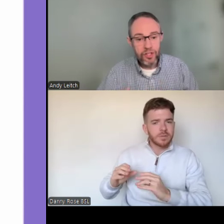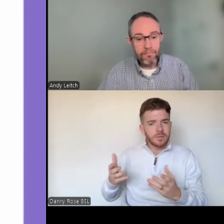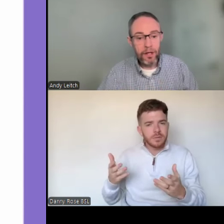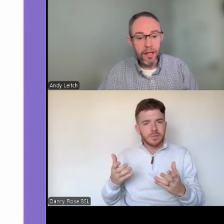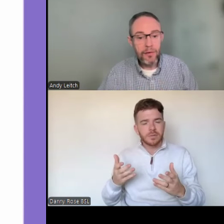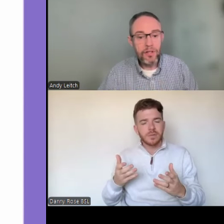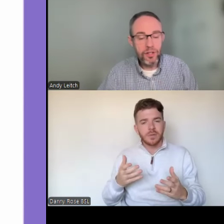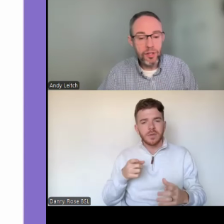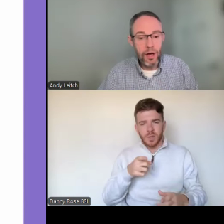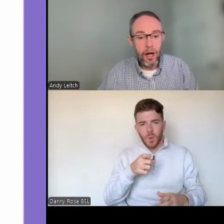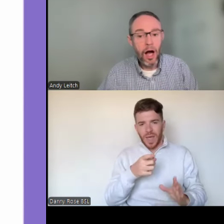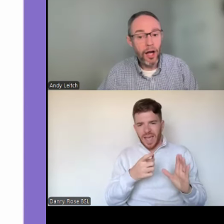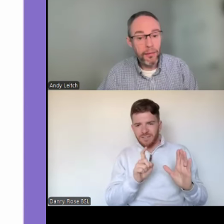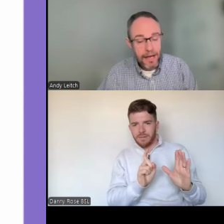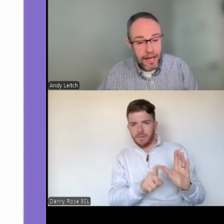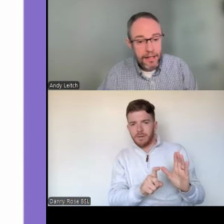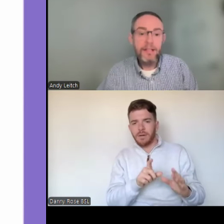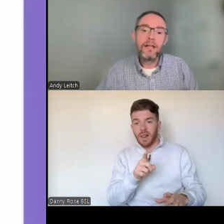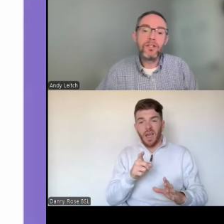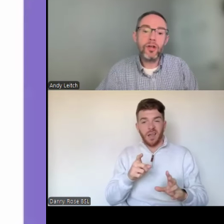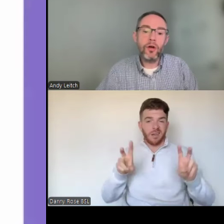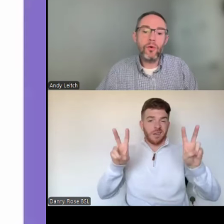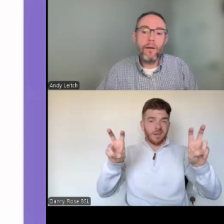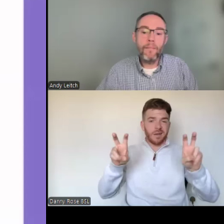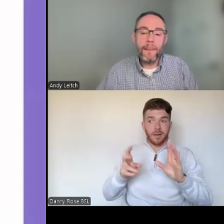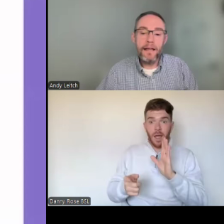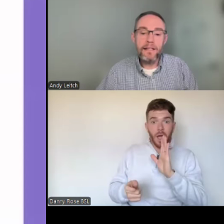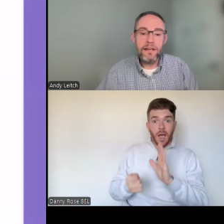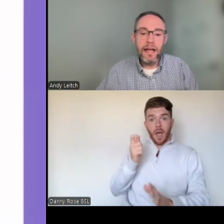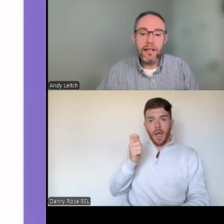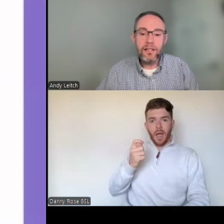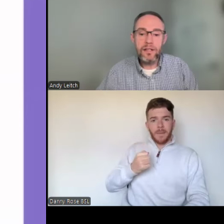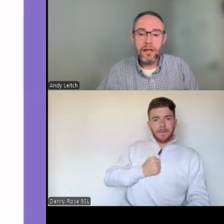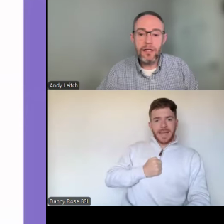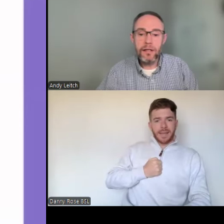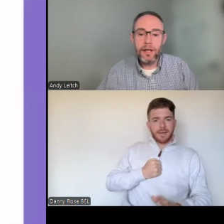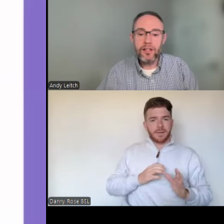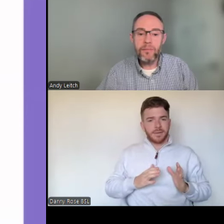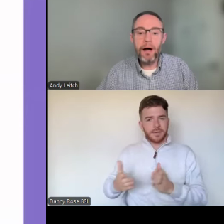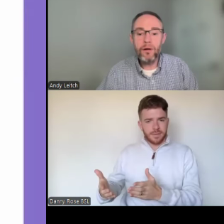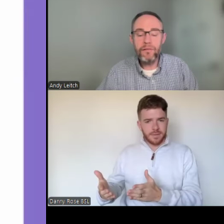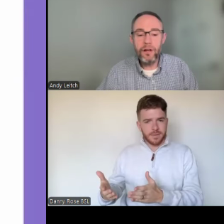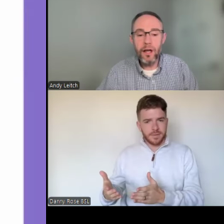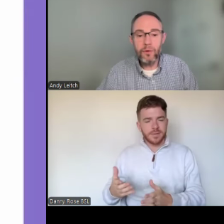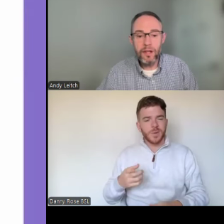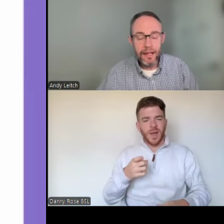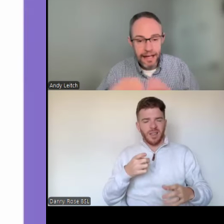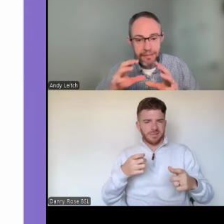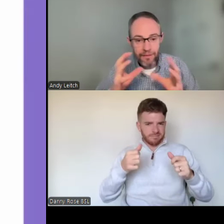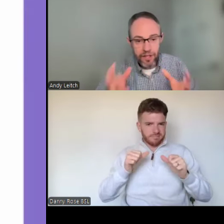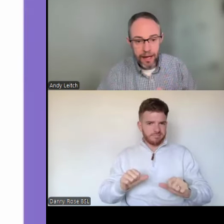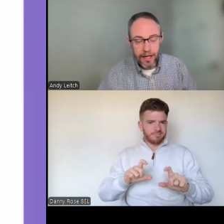which is a button here, which is "Hire me." That is the next component, if you like, within the anatomy of this page.